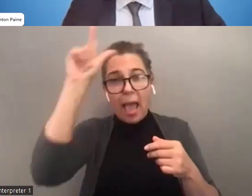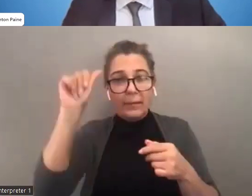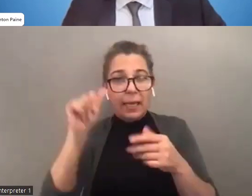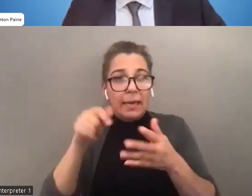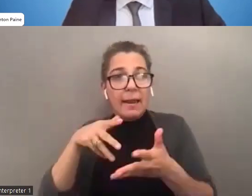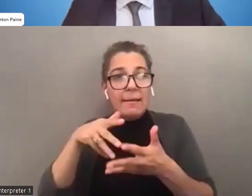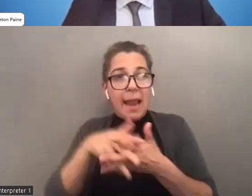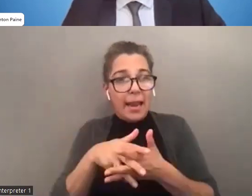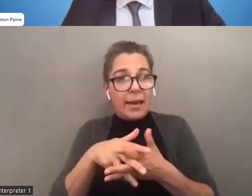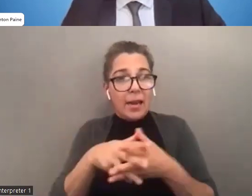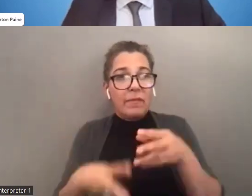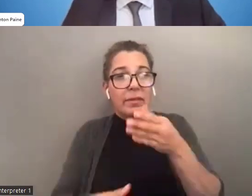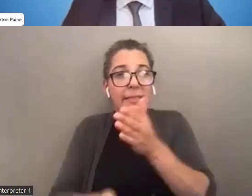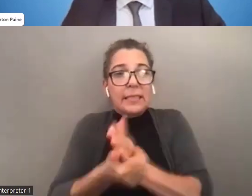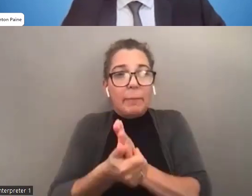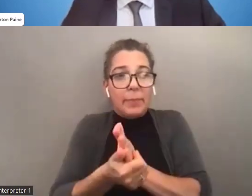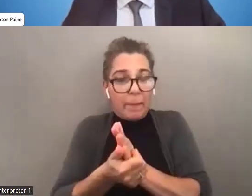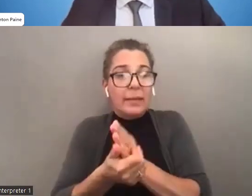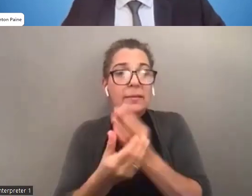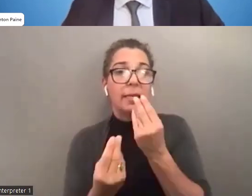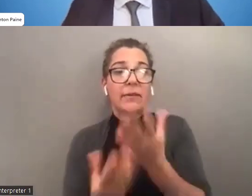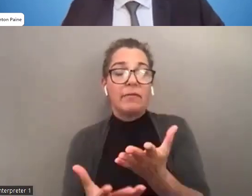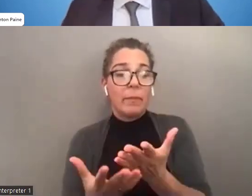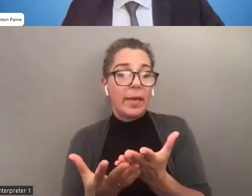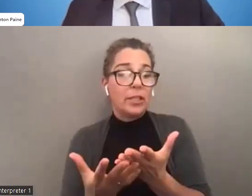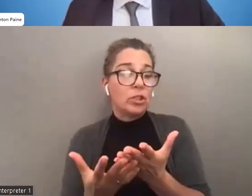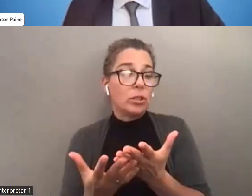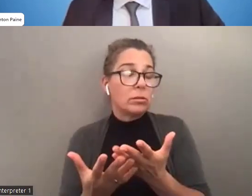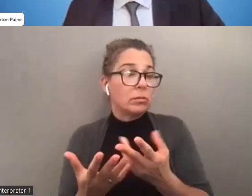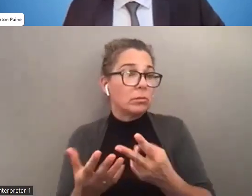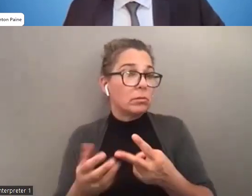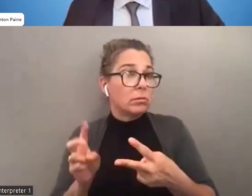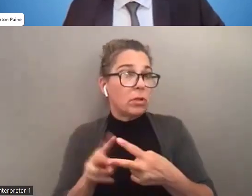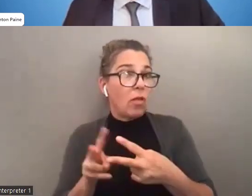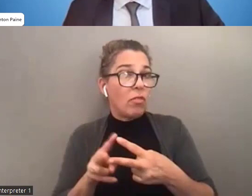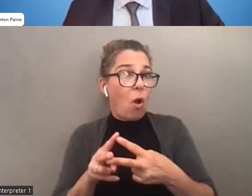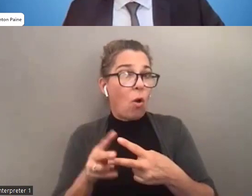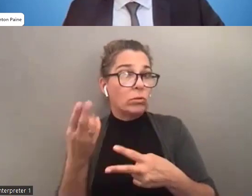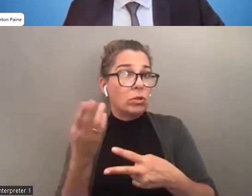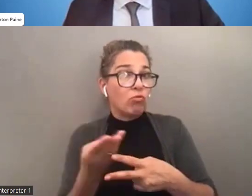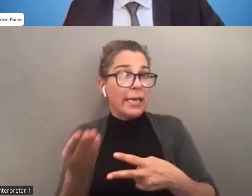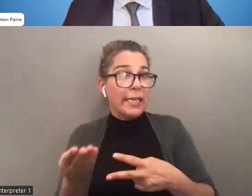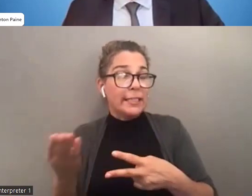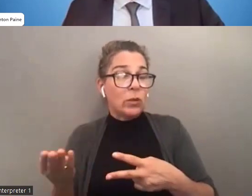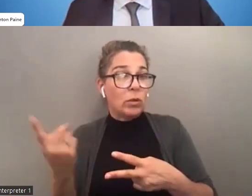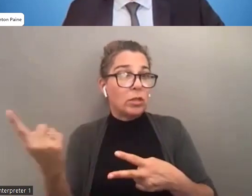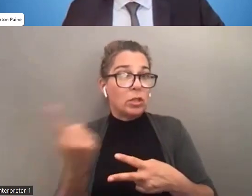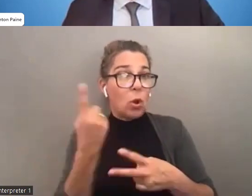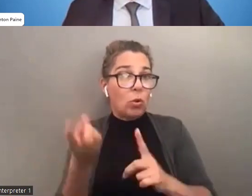So are these resources only applicable to tribes?